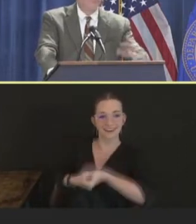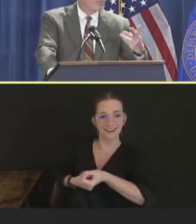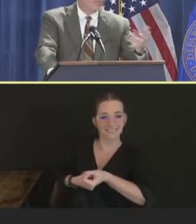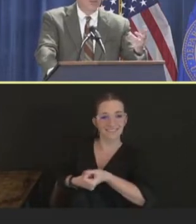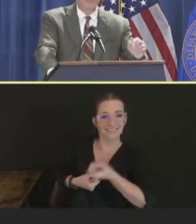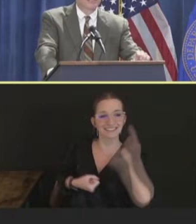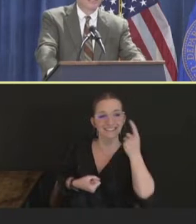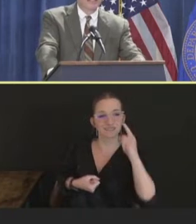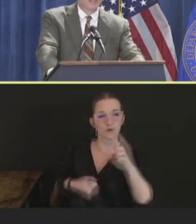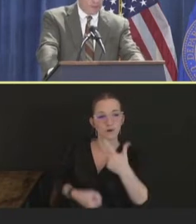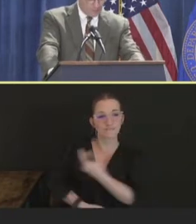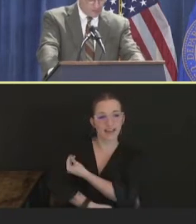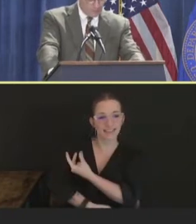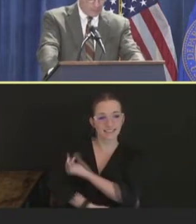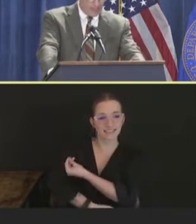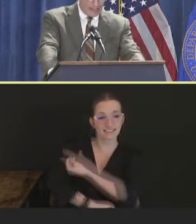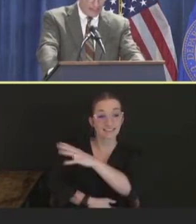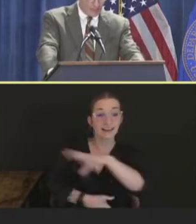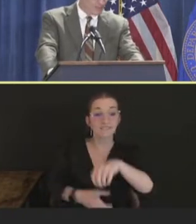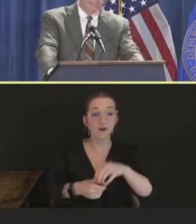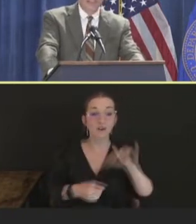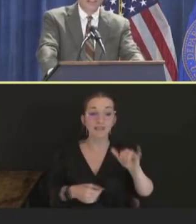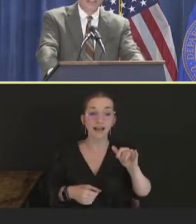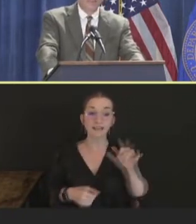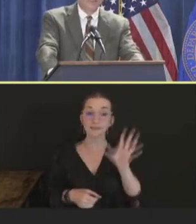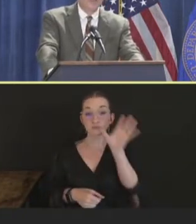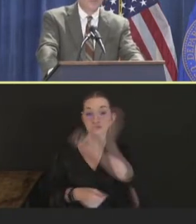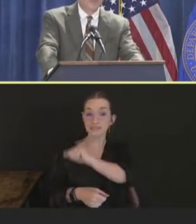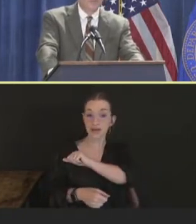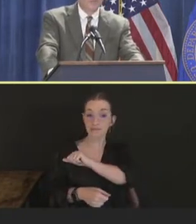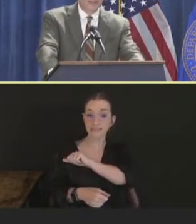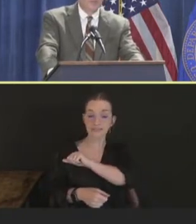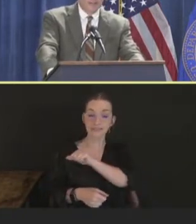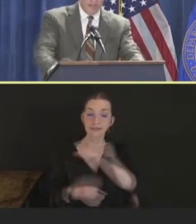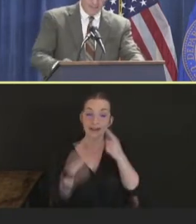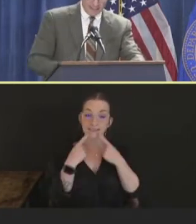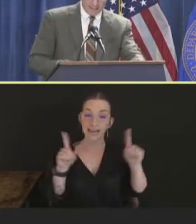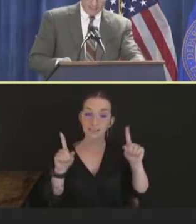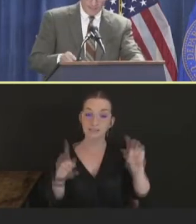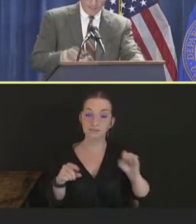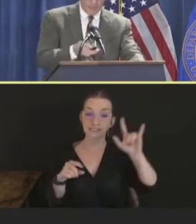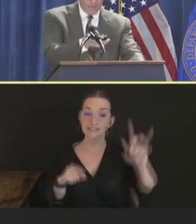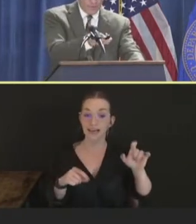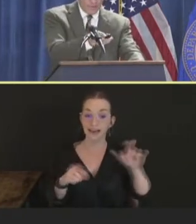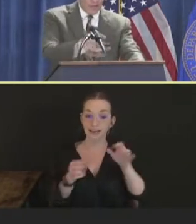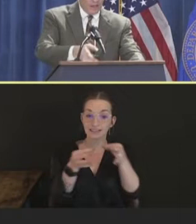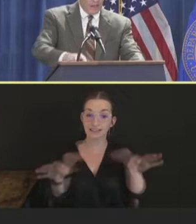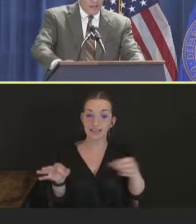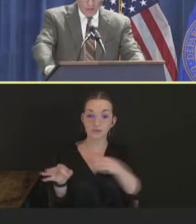This involves things like the presumptive announcement style language that we use for HPV vaccine.